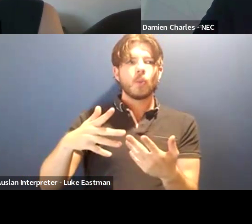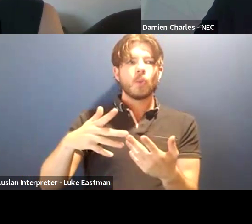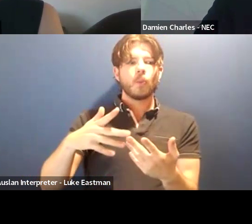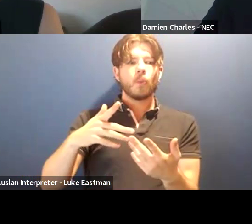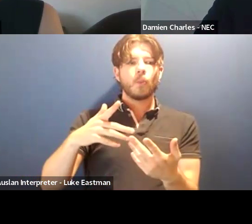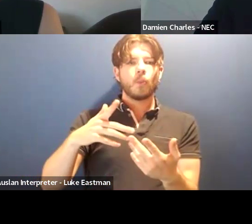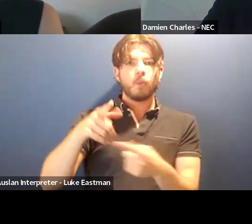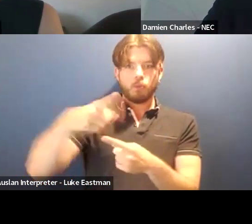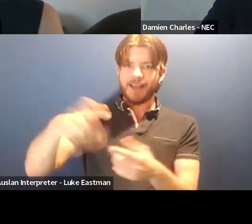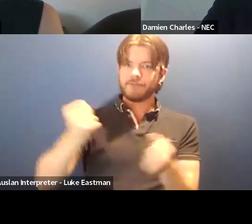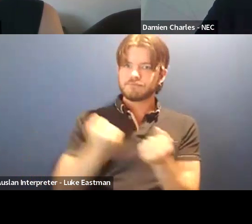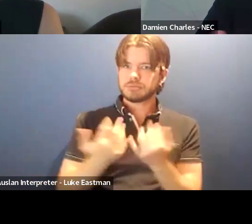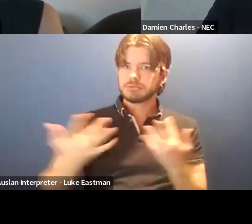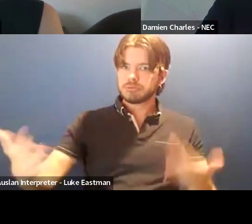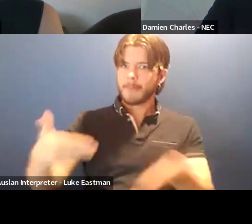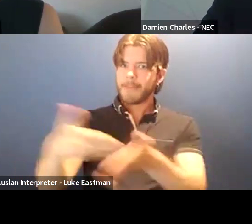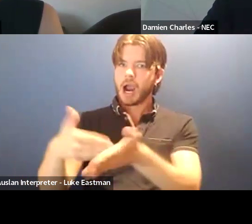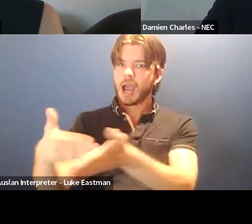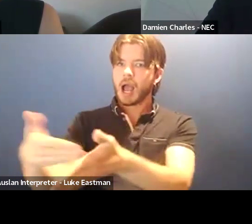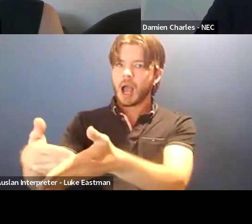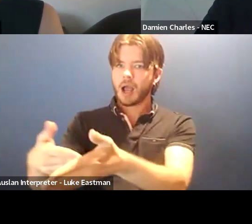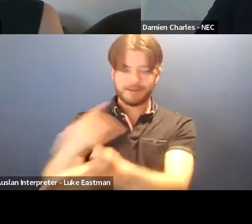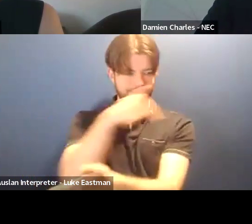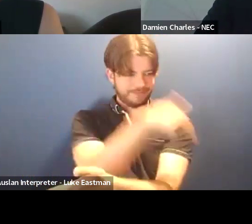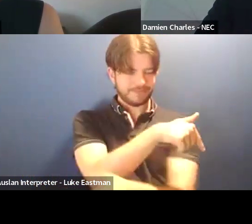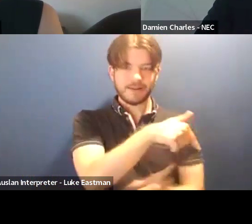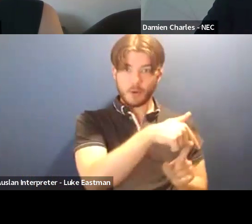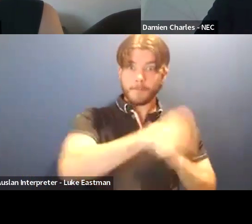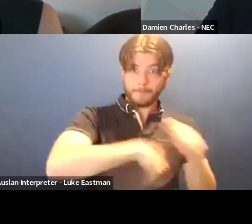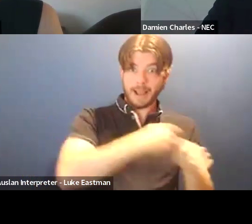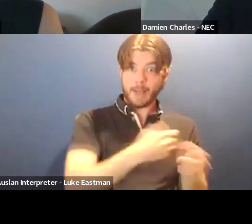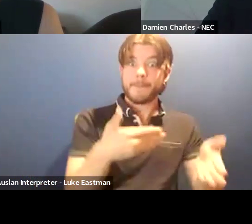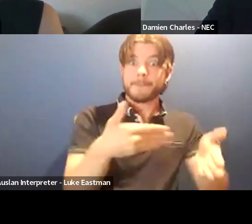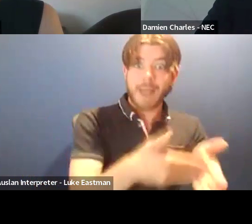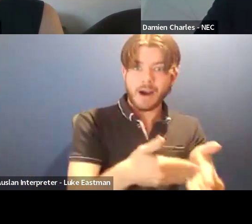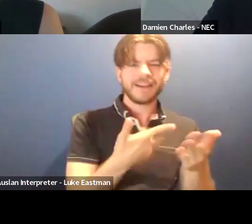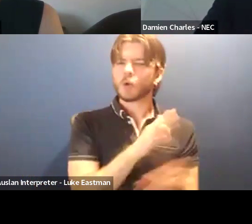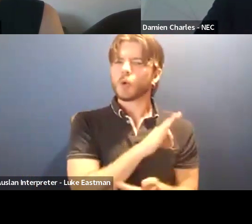become one of those barriers you're not part of the solution